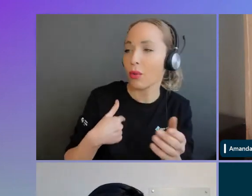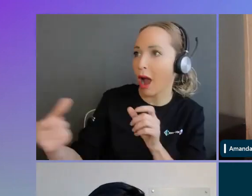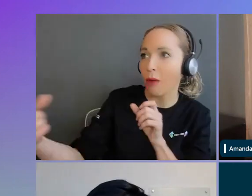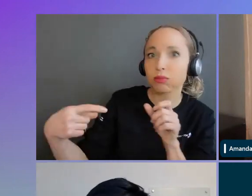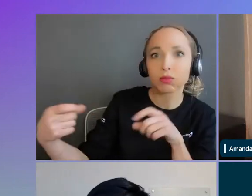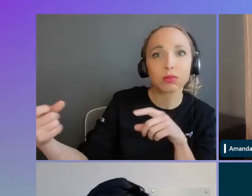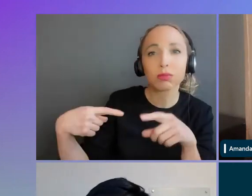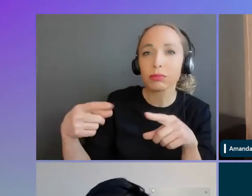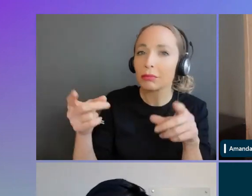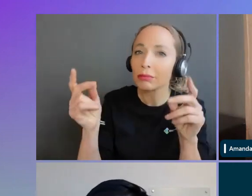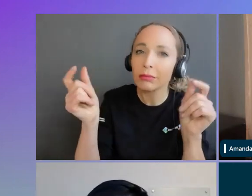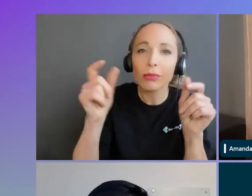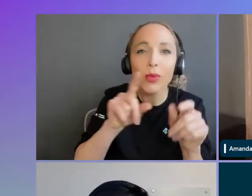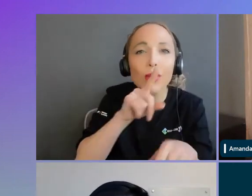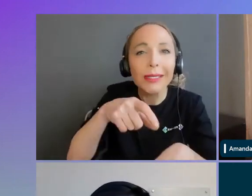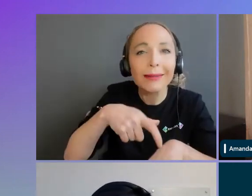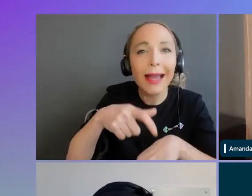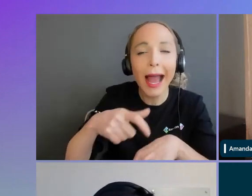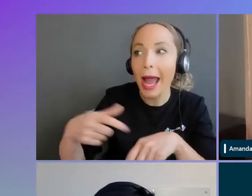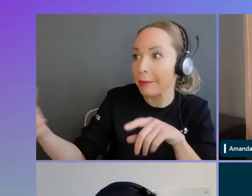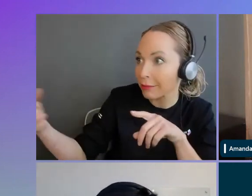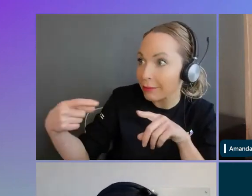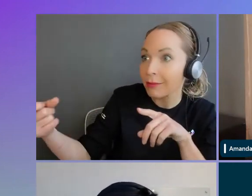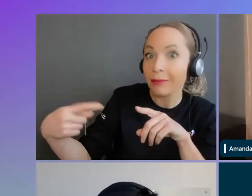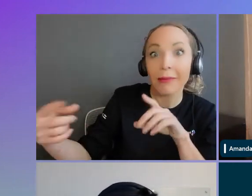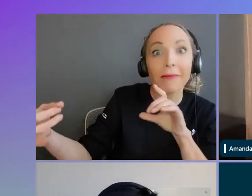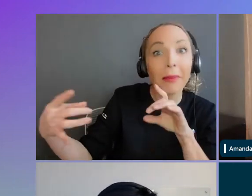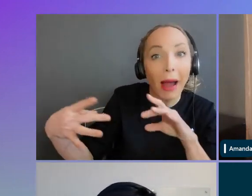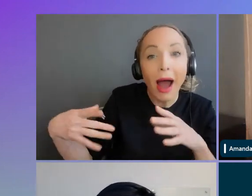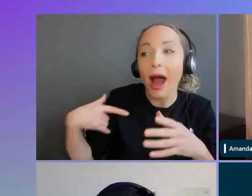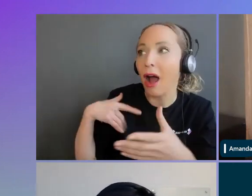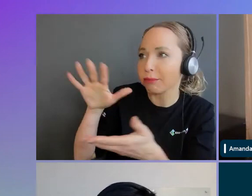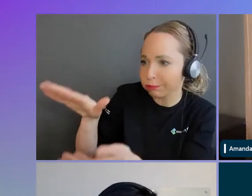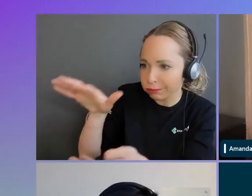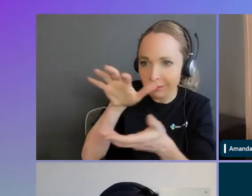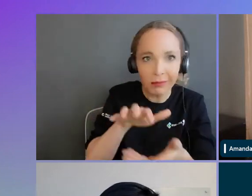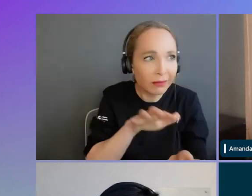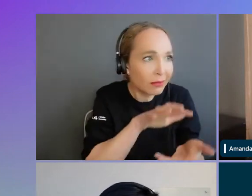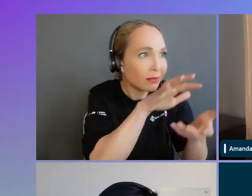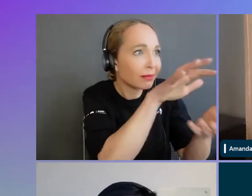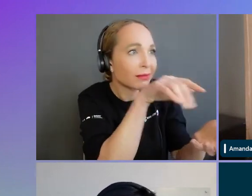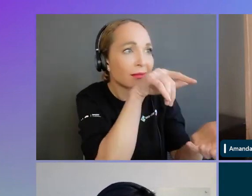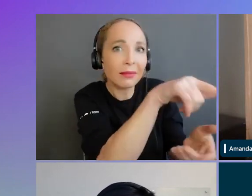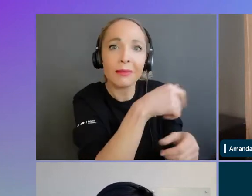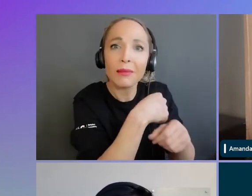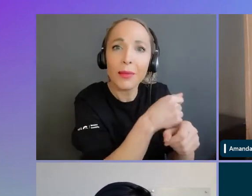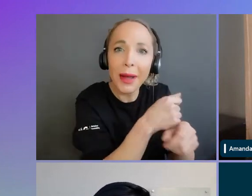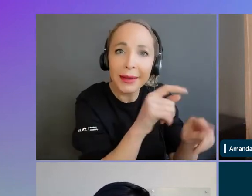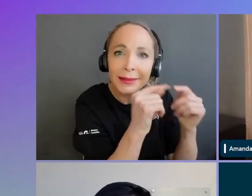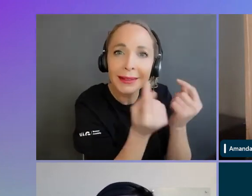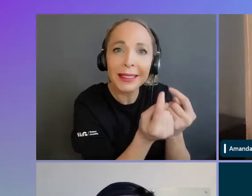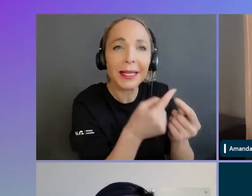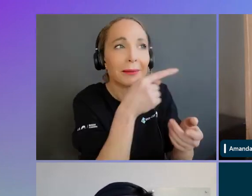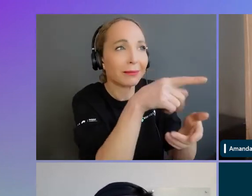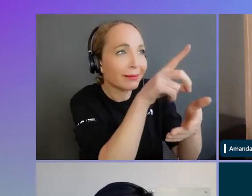we were able to take those insights back over to our product teams and our designers, and it led to us redesigning,